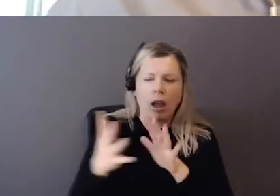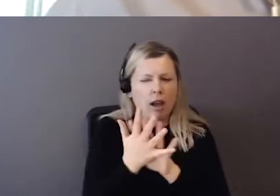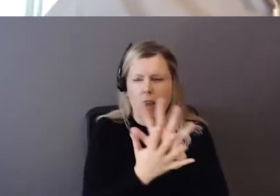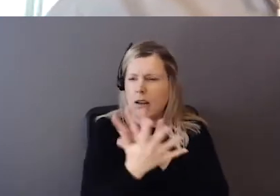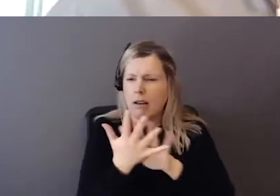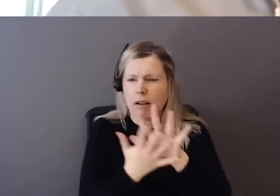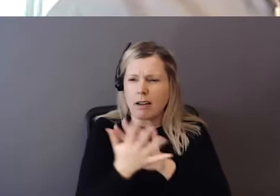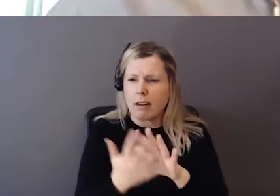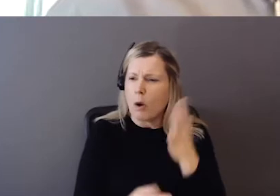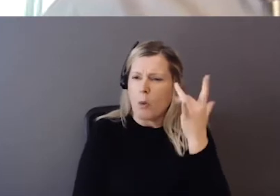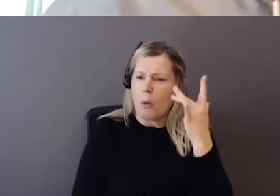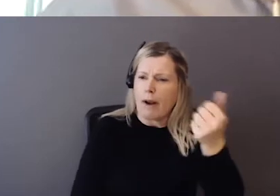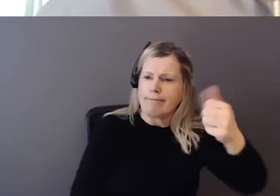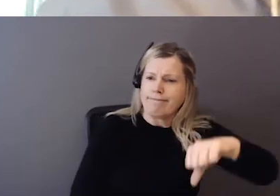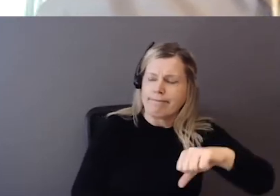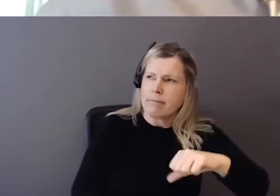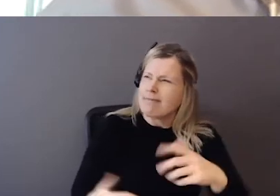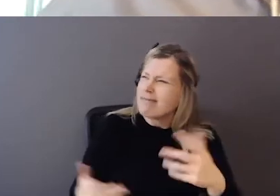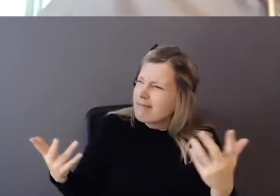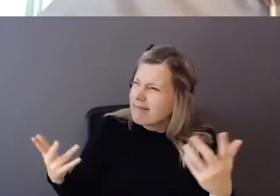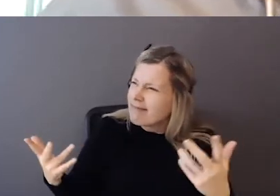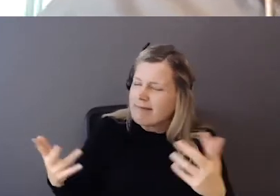why something was disapproved, when something wasn't being approved.